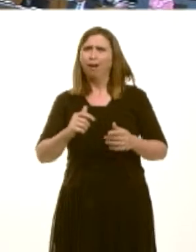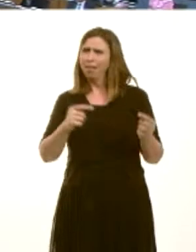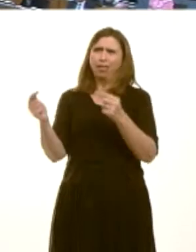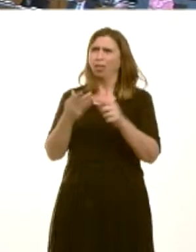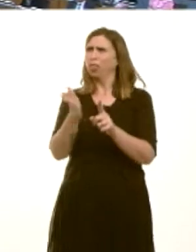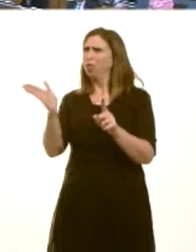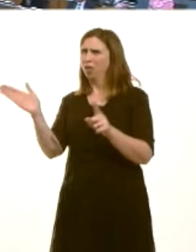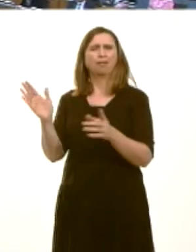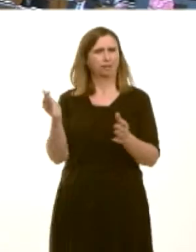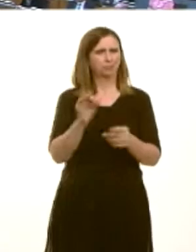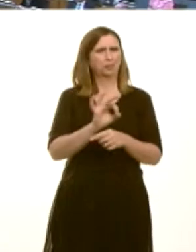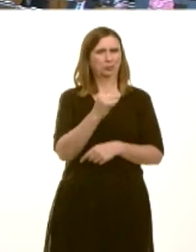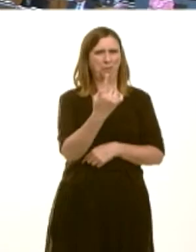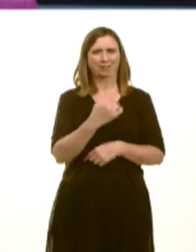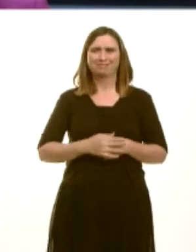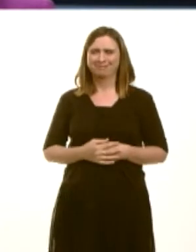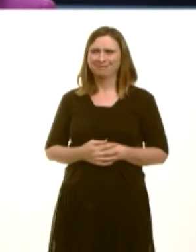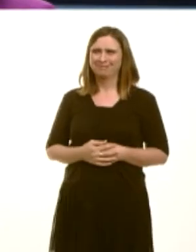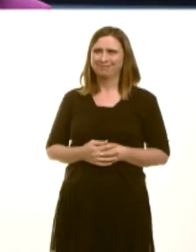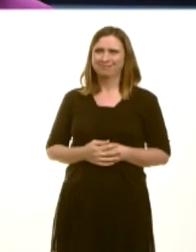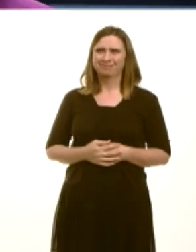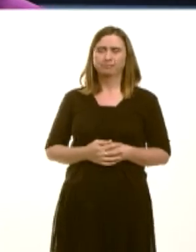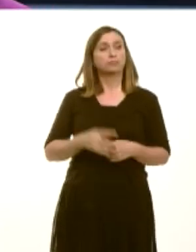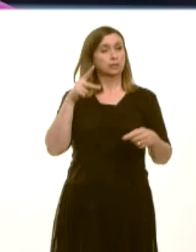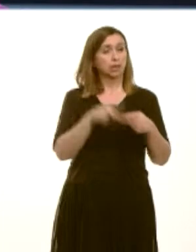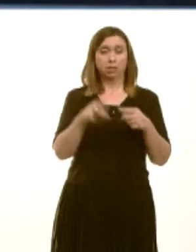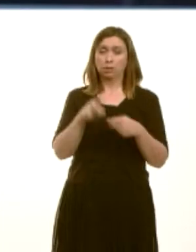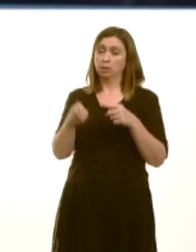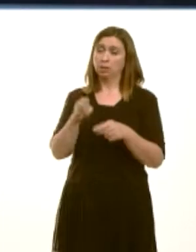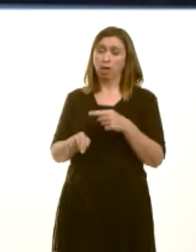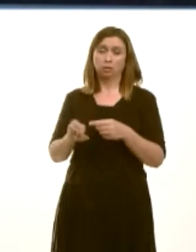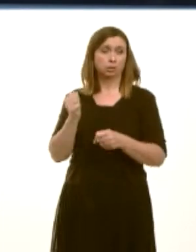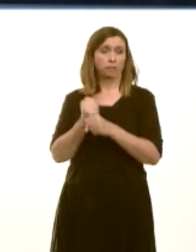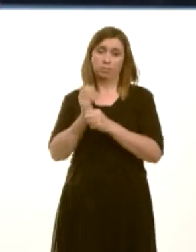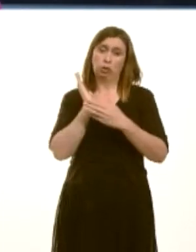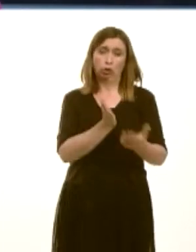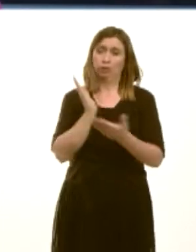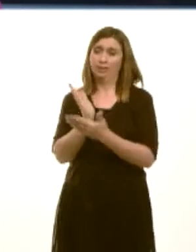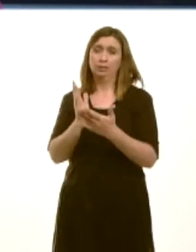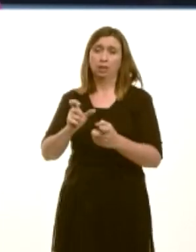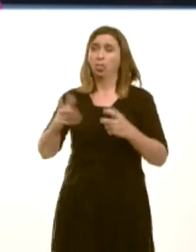implications of these cuts to our public services come at a time of massive uncertainty, unprecedented